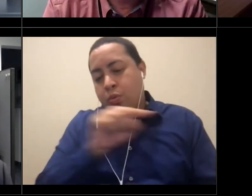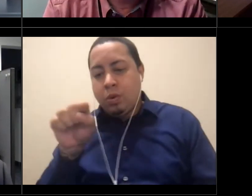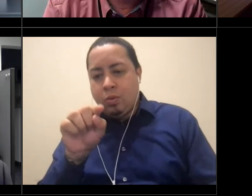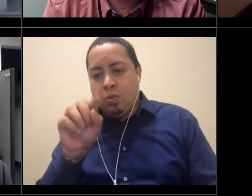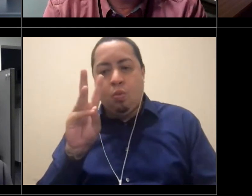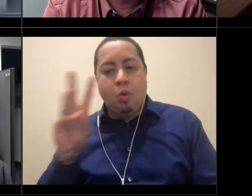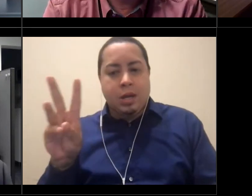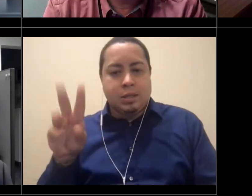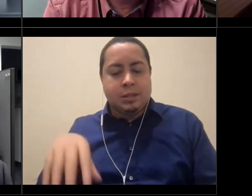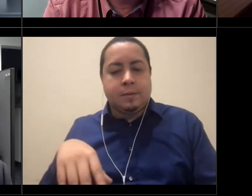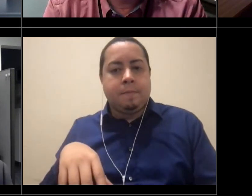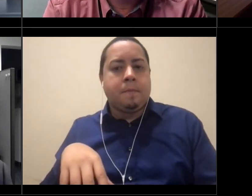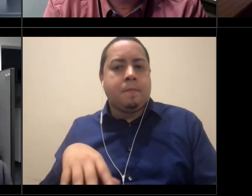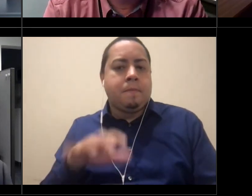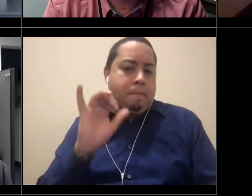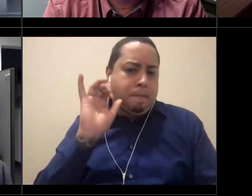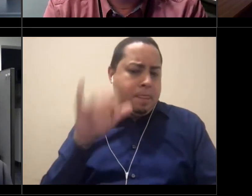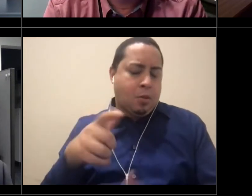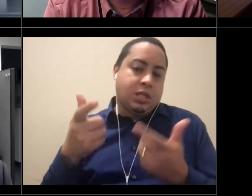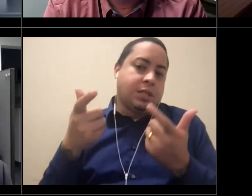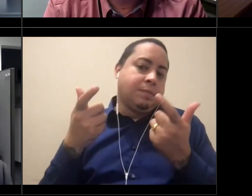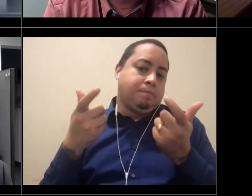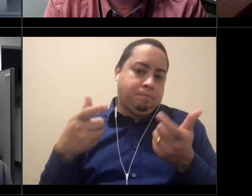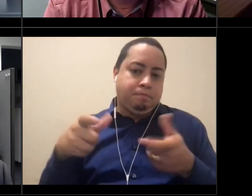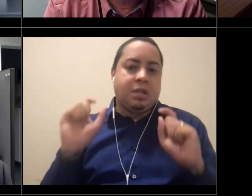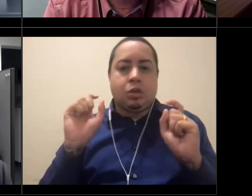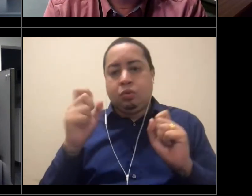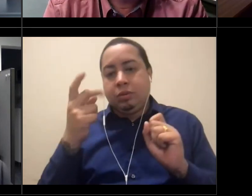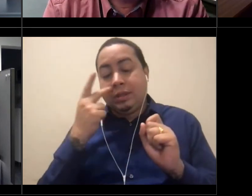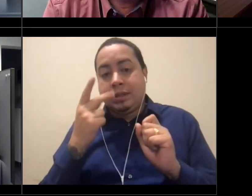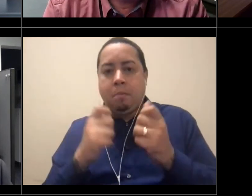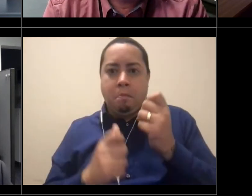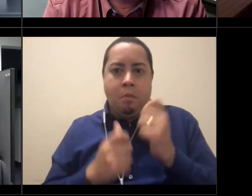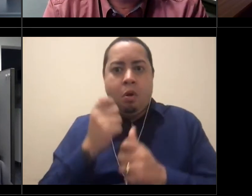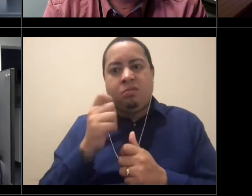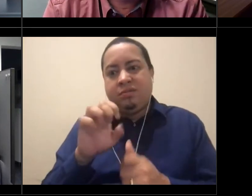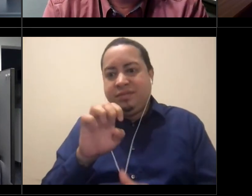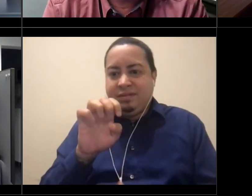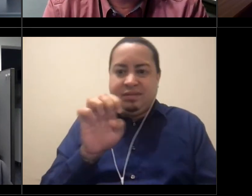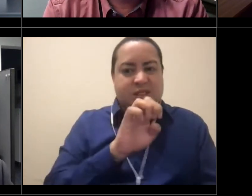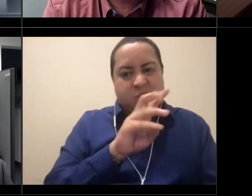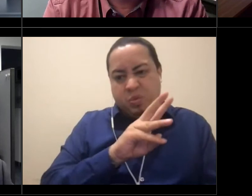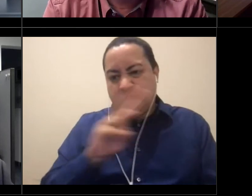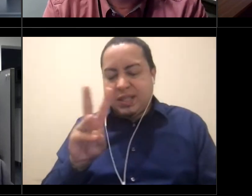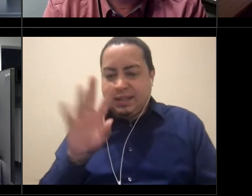next to the solar array and you could see a very good perspective. So that's, the satellite's almost bigger